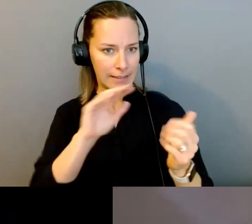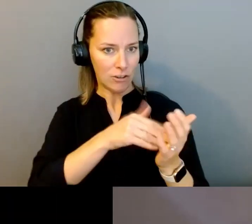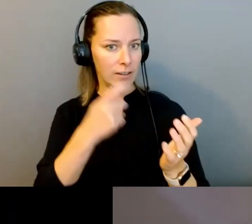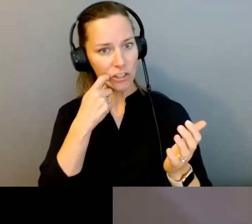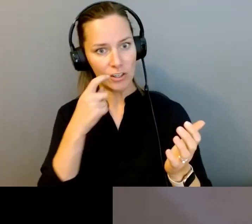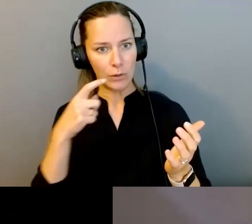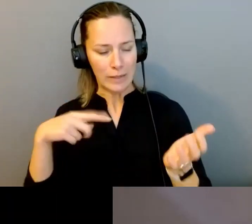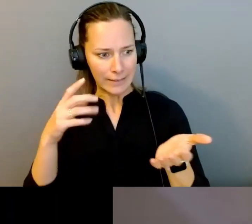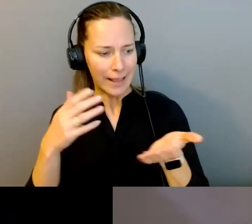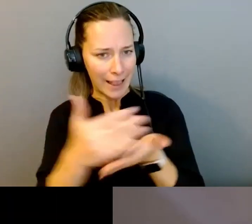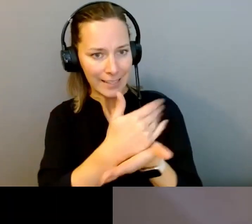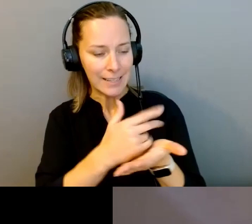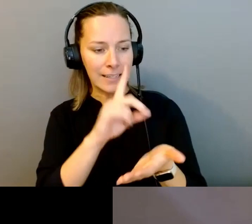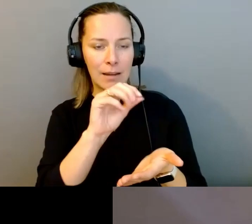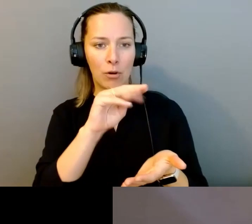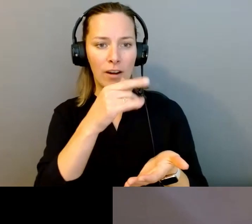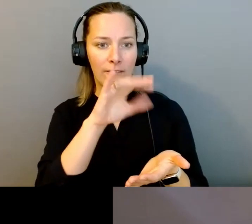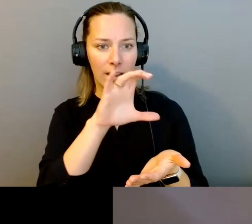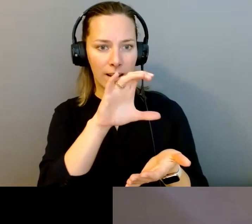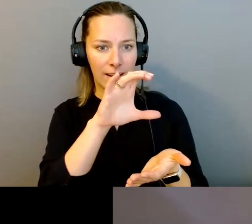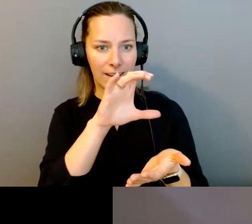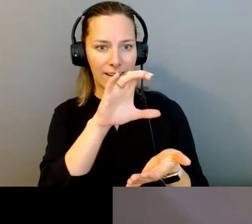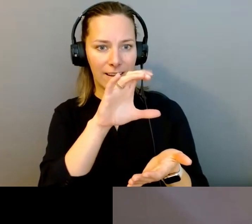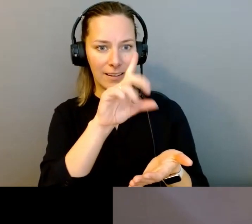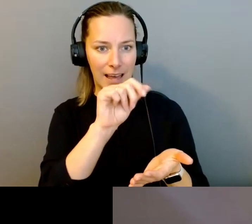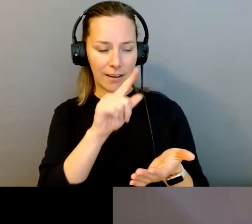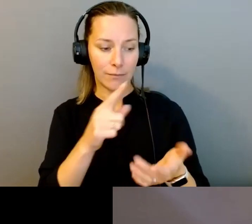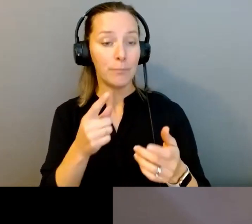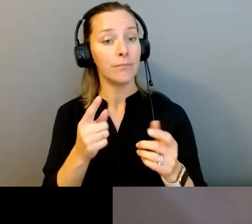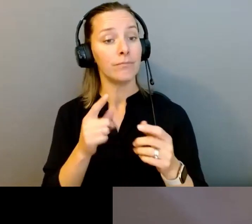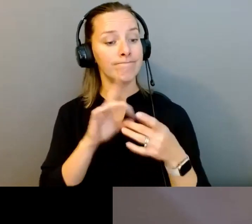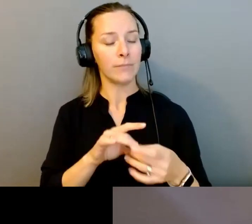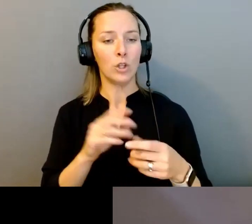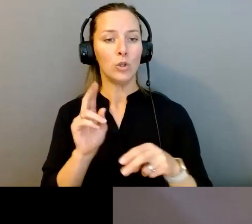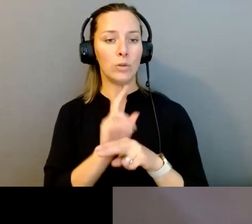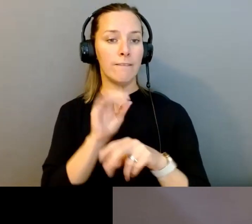data on the use of force within the mental health system, because it's assumed the mental health